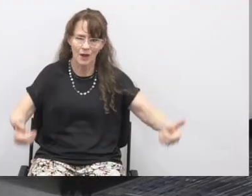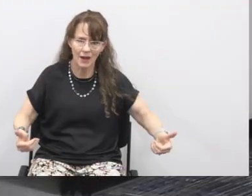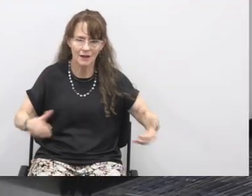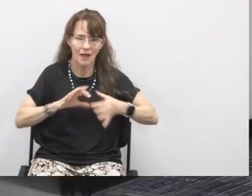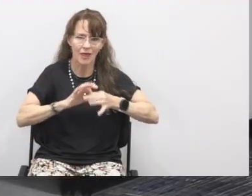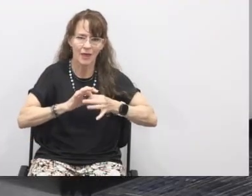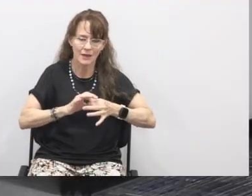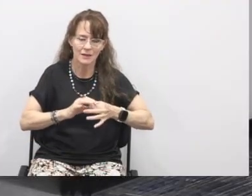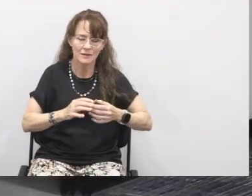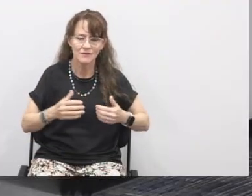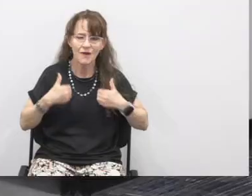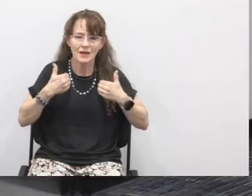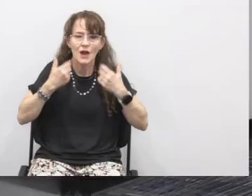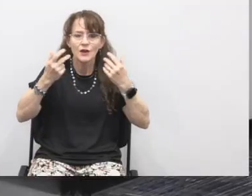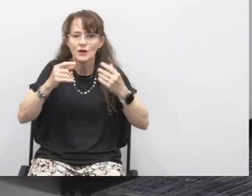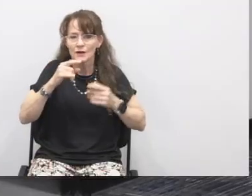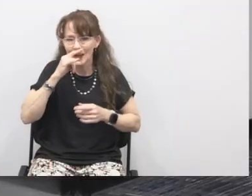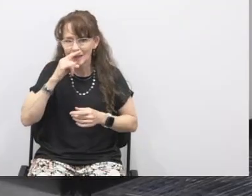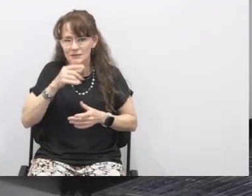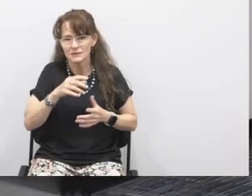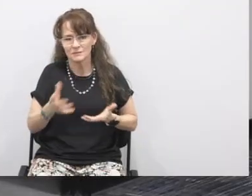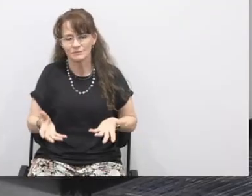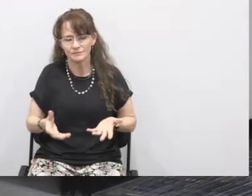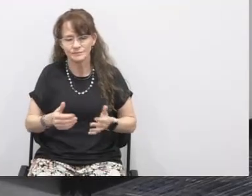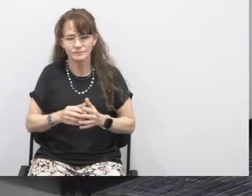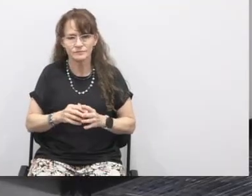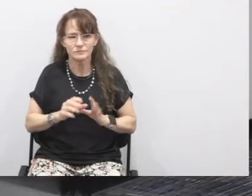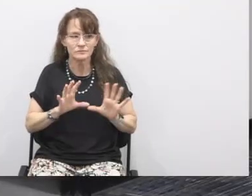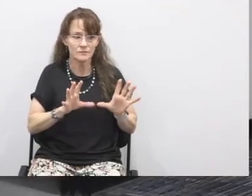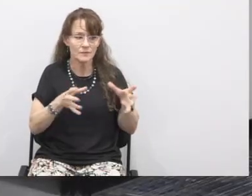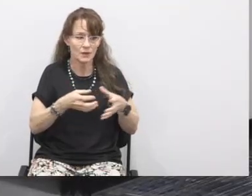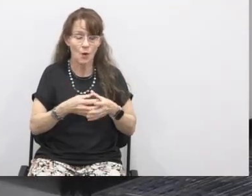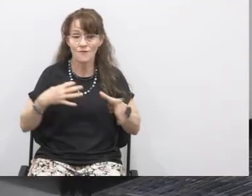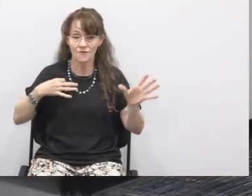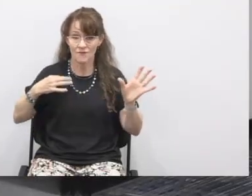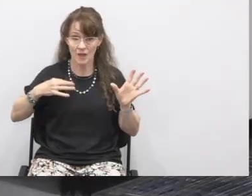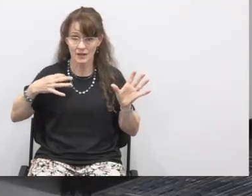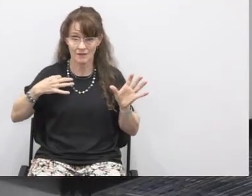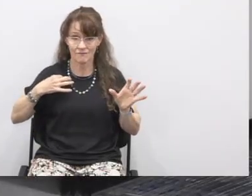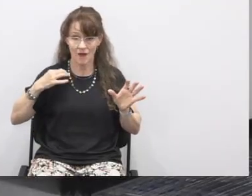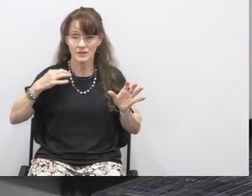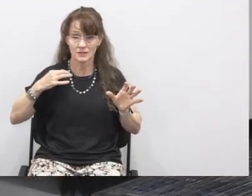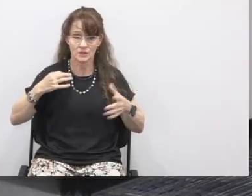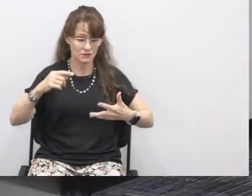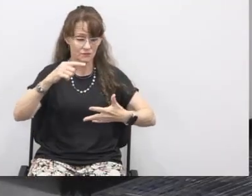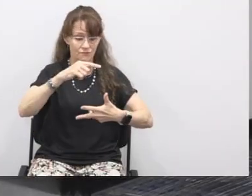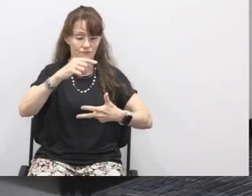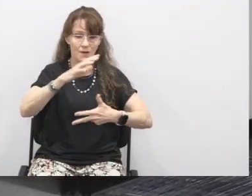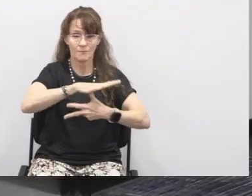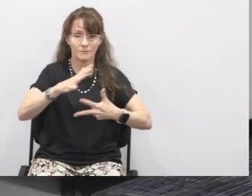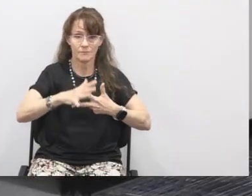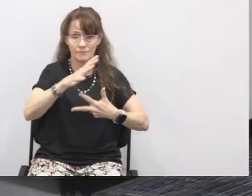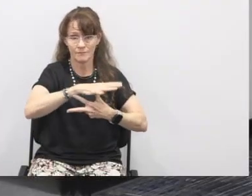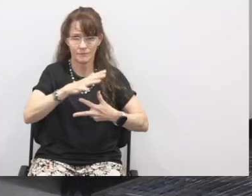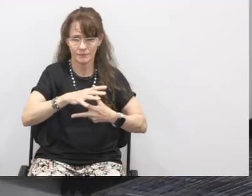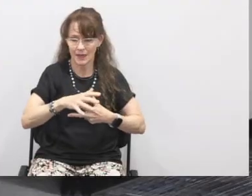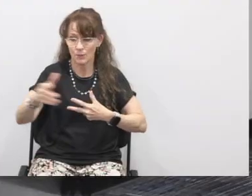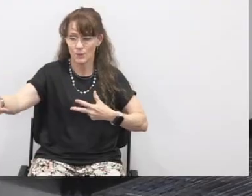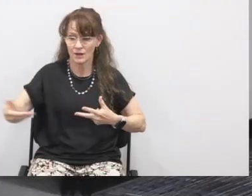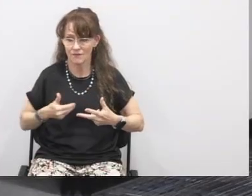because we had gotten this focus group of, so we had got volunteers for the upperclassmen and then we invited a focus group of underclassmen